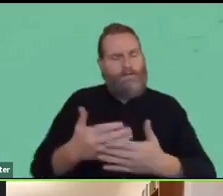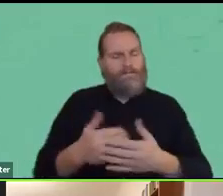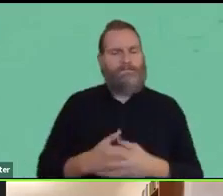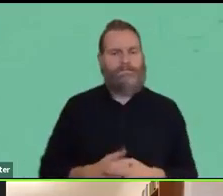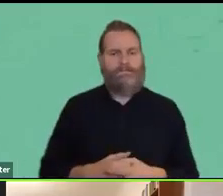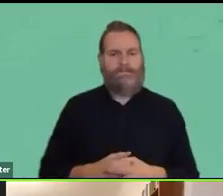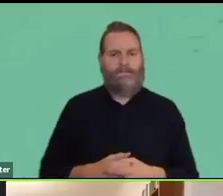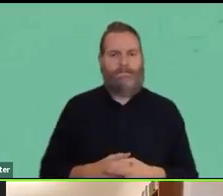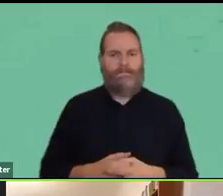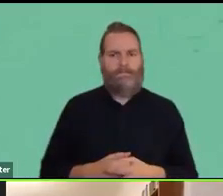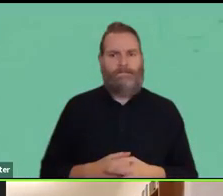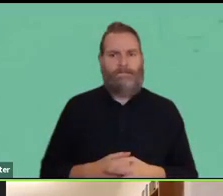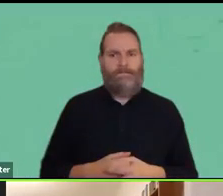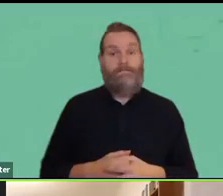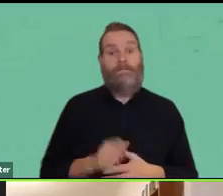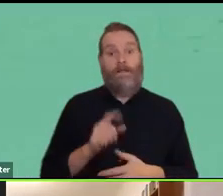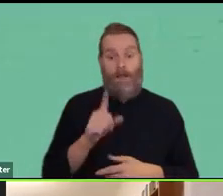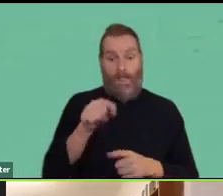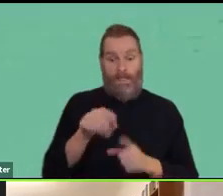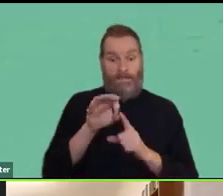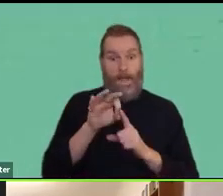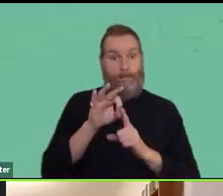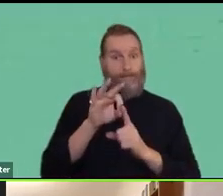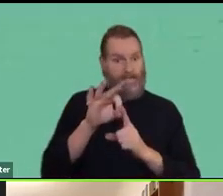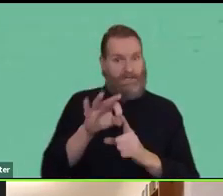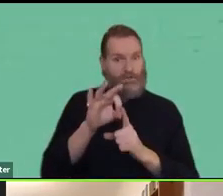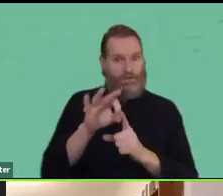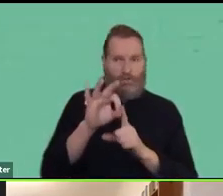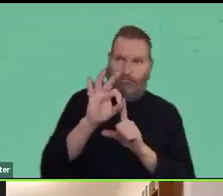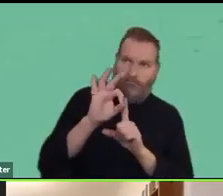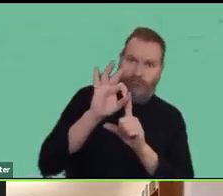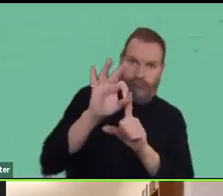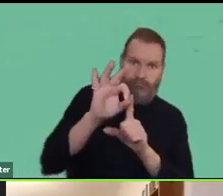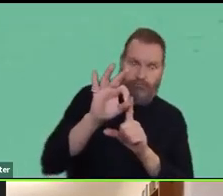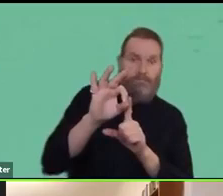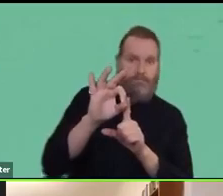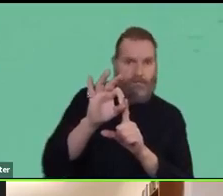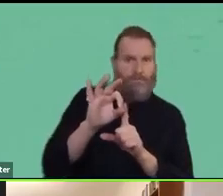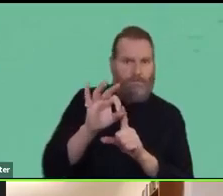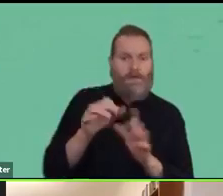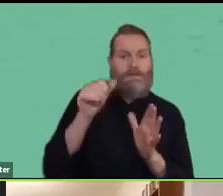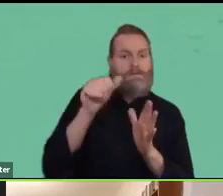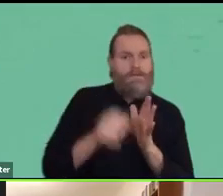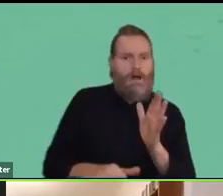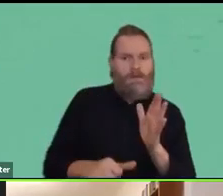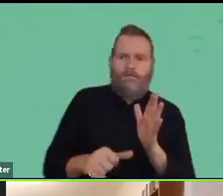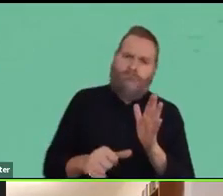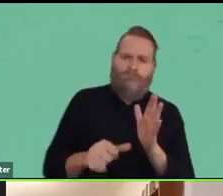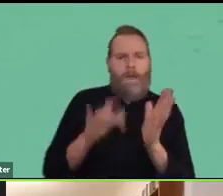is when we started this petition we were in the middle of 2020 we were arguing for a decent pay